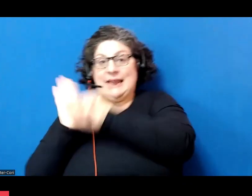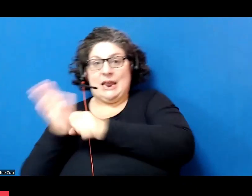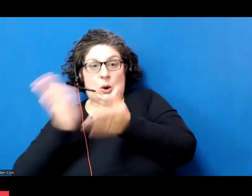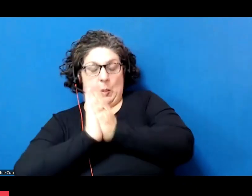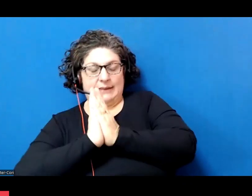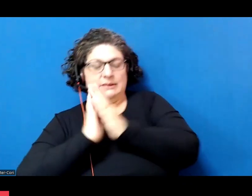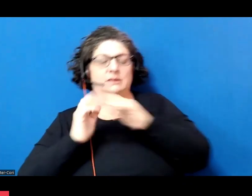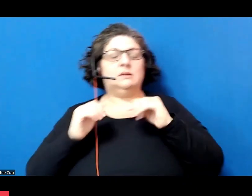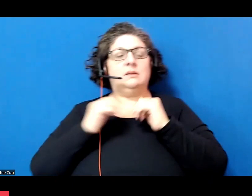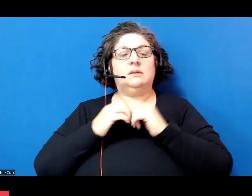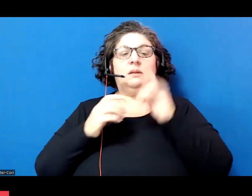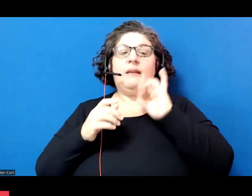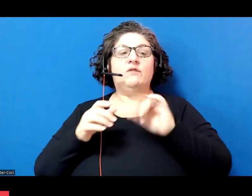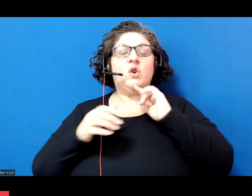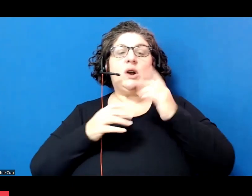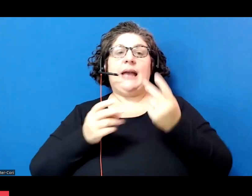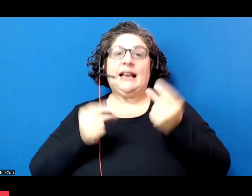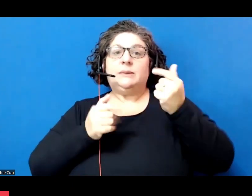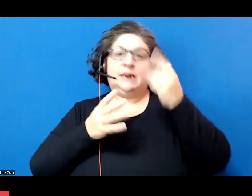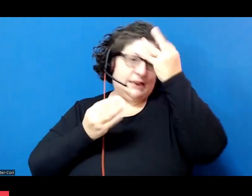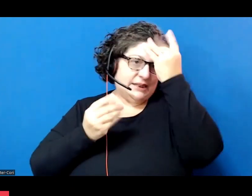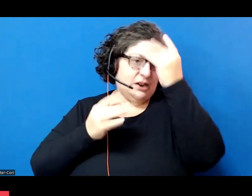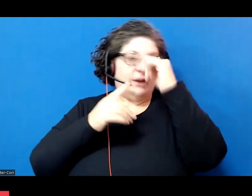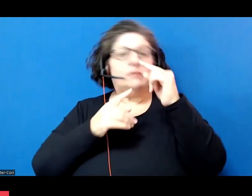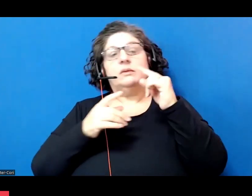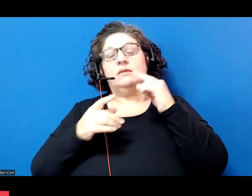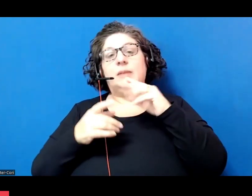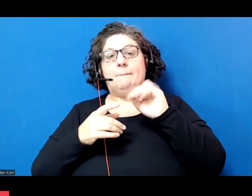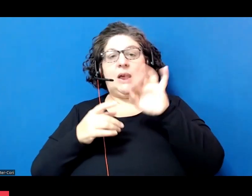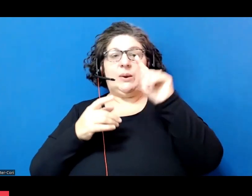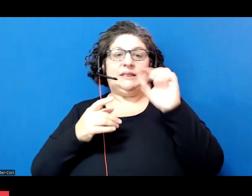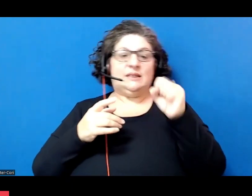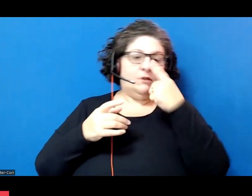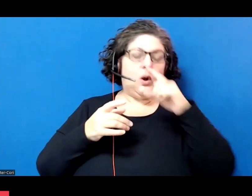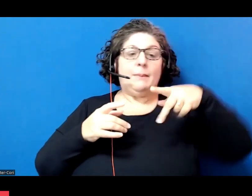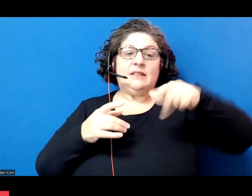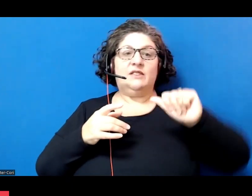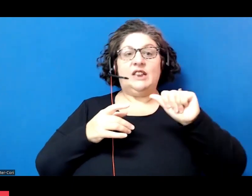case, was request for expedited consideration on the merits by Pennsylvania Republicans.